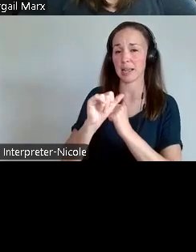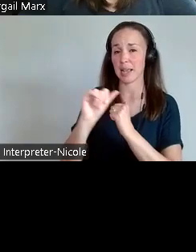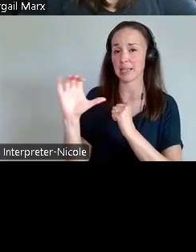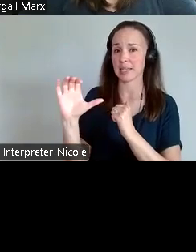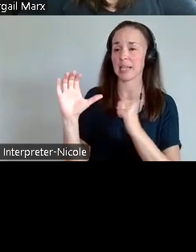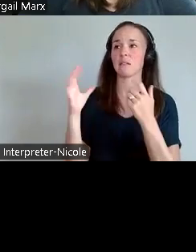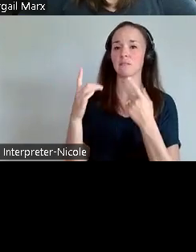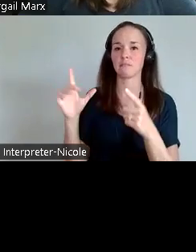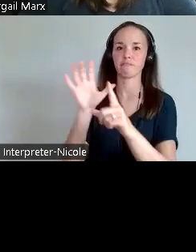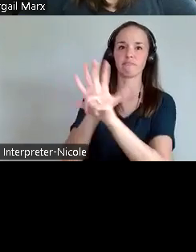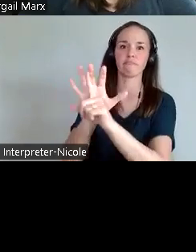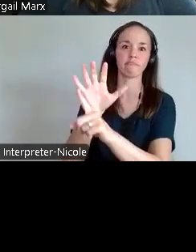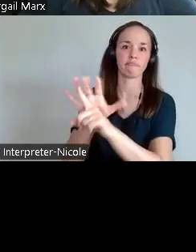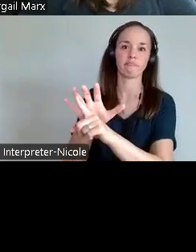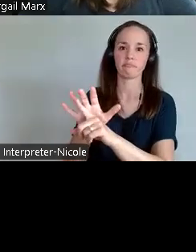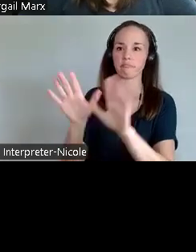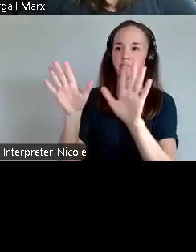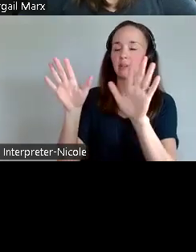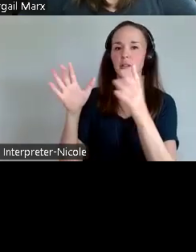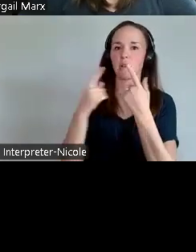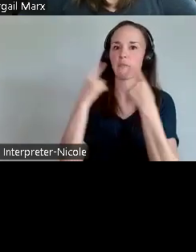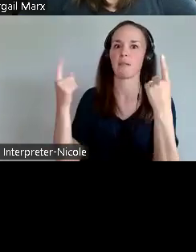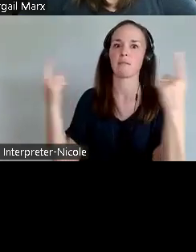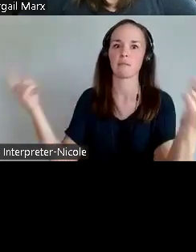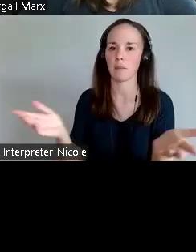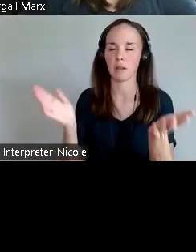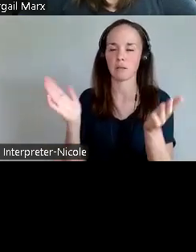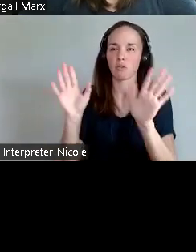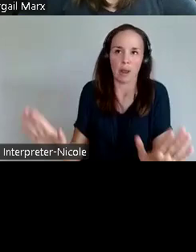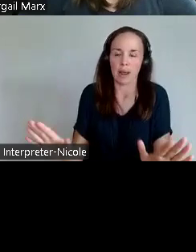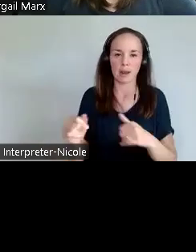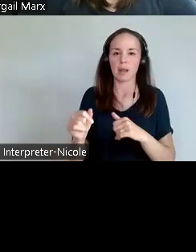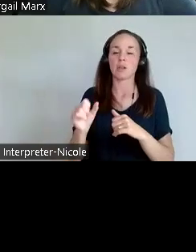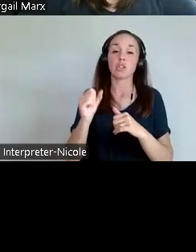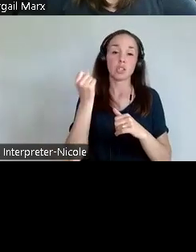So just know that when we're going through that assessment and intervention piece,